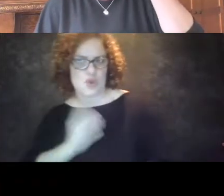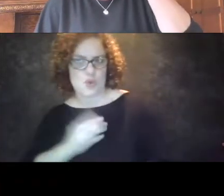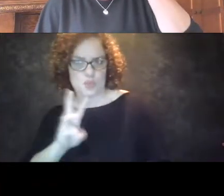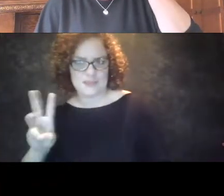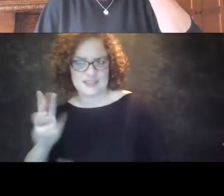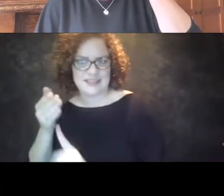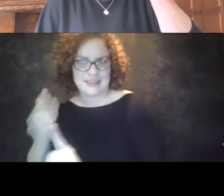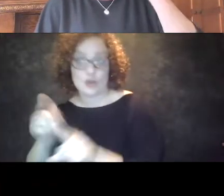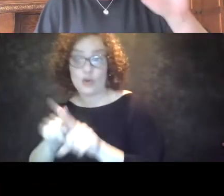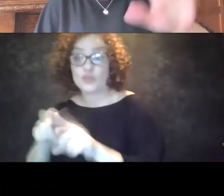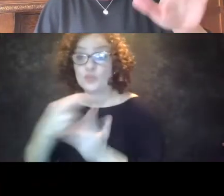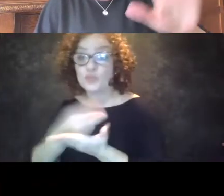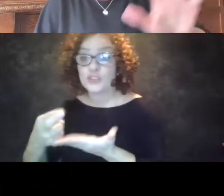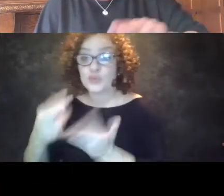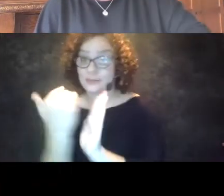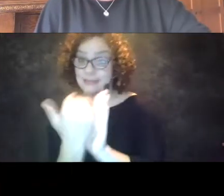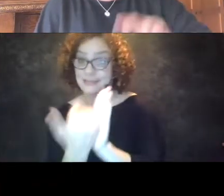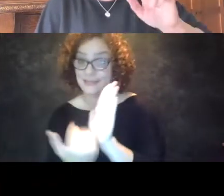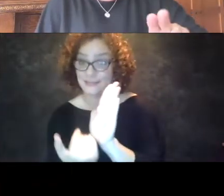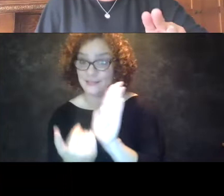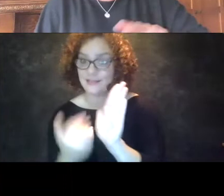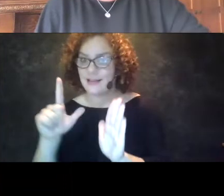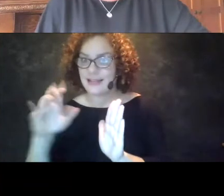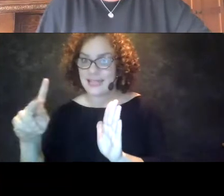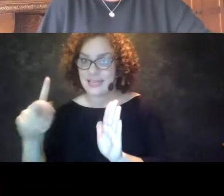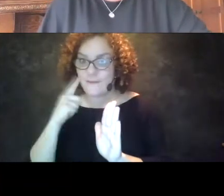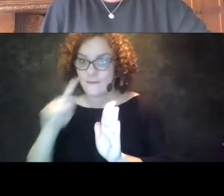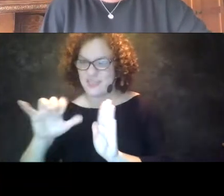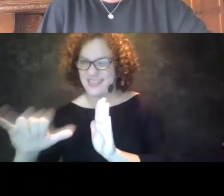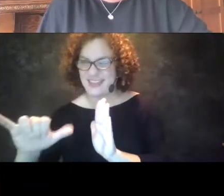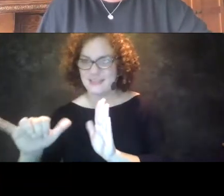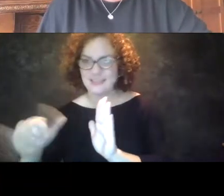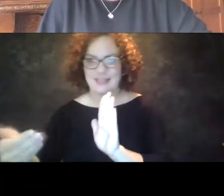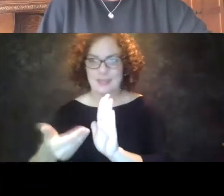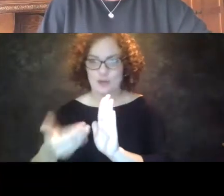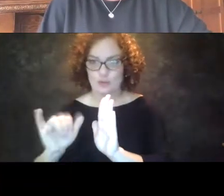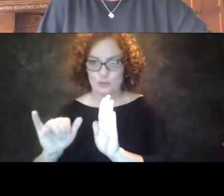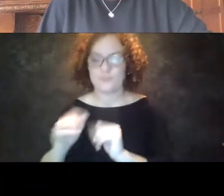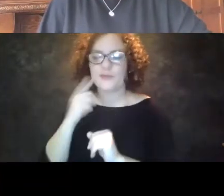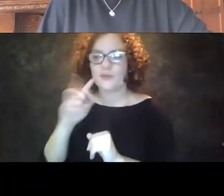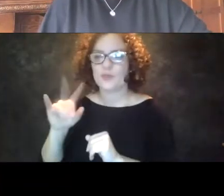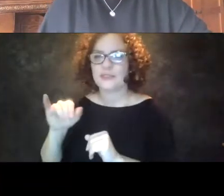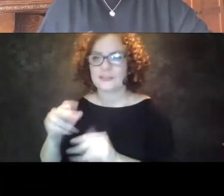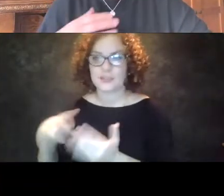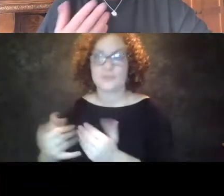Jen should have, with the Wisconsin project shared with you, I hope. But in that I talked